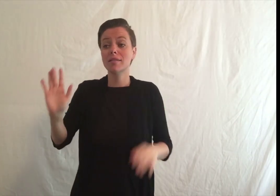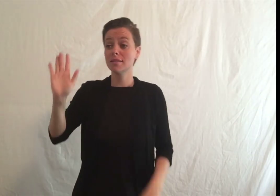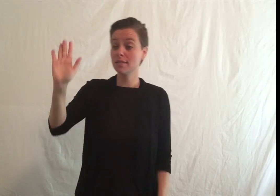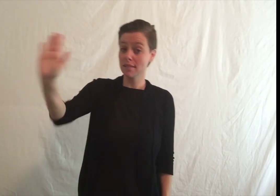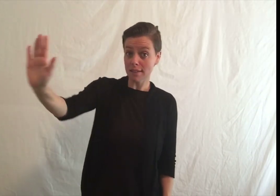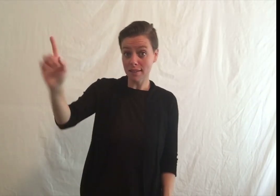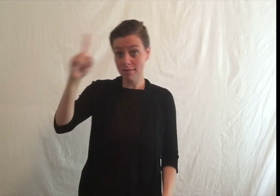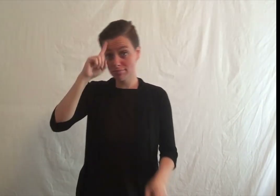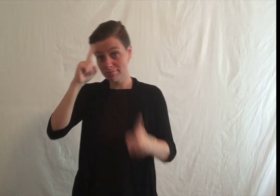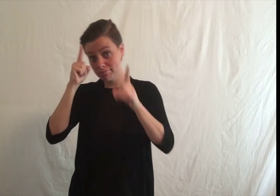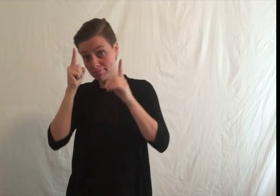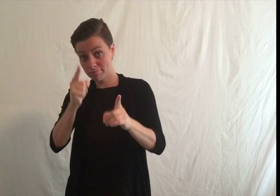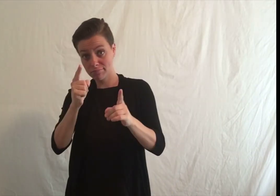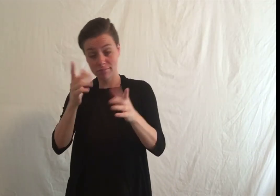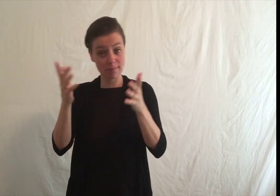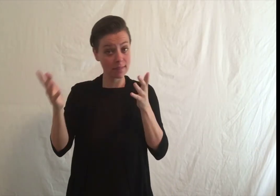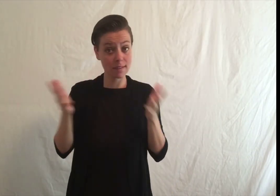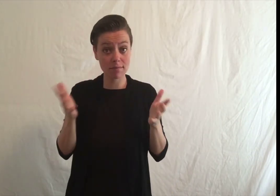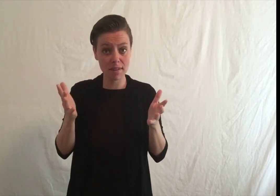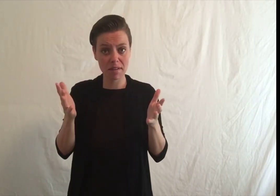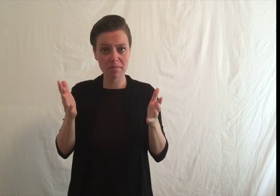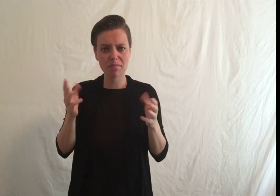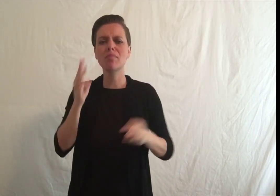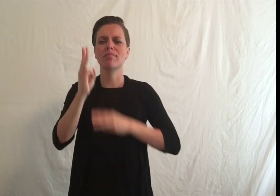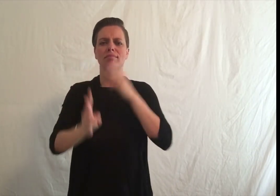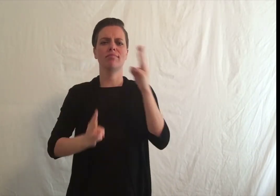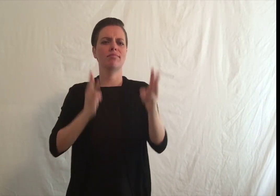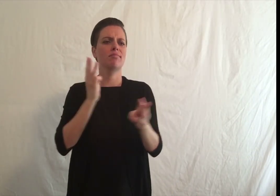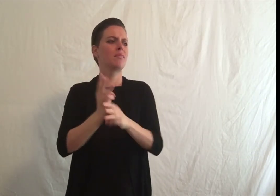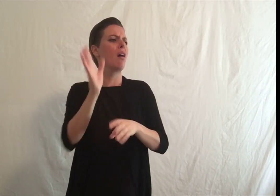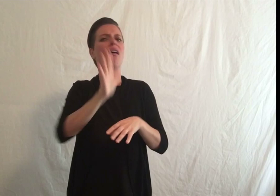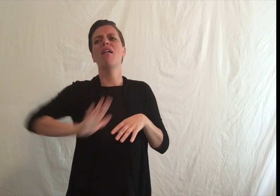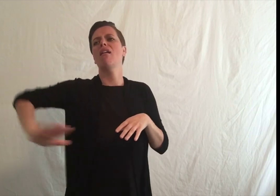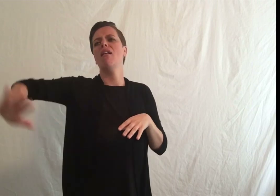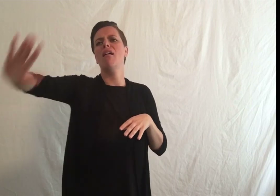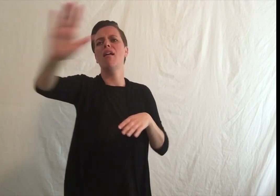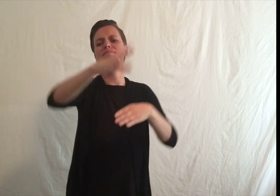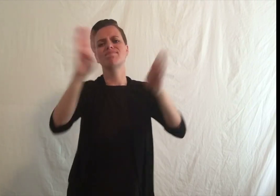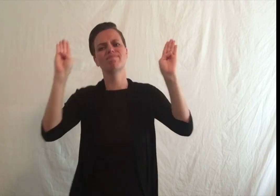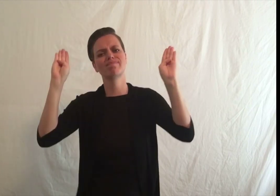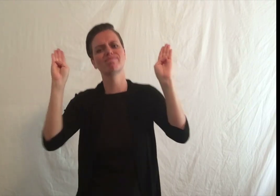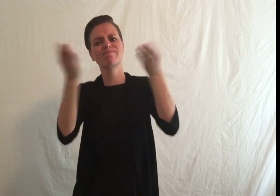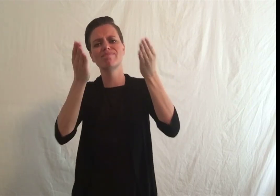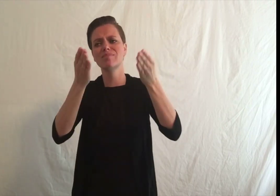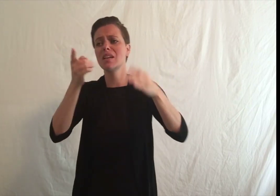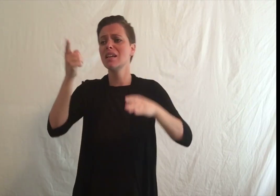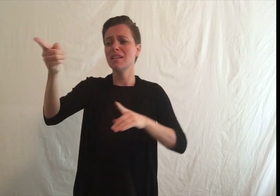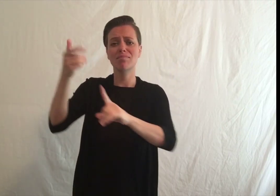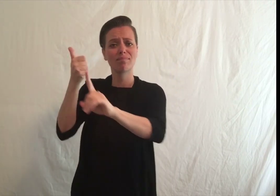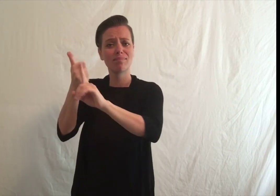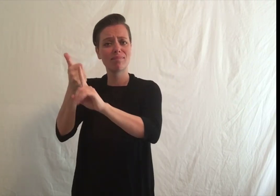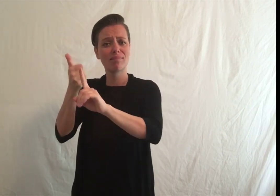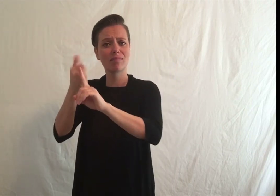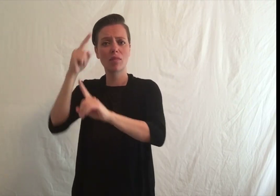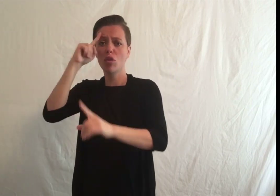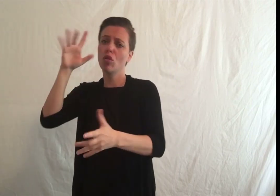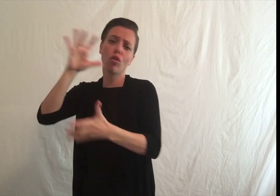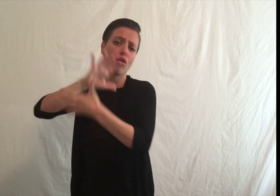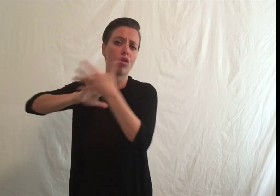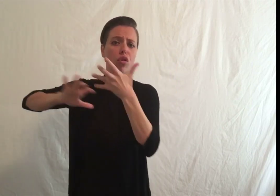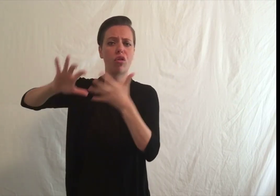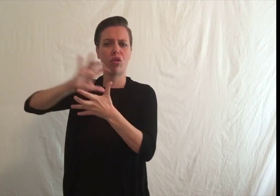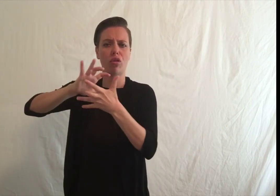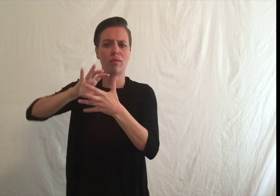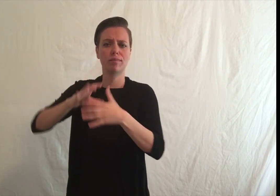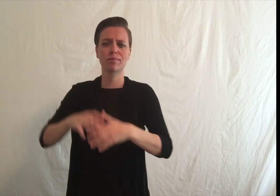That he was going to go to any length to convince the world he had simply been confused.